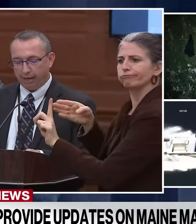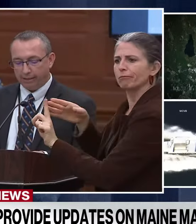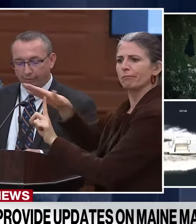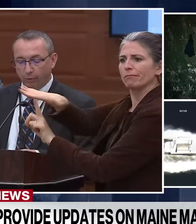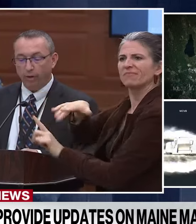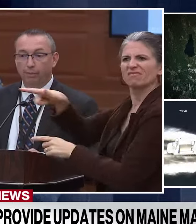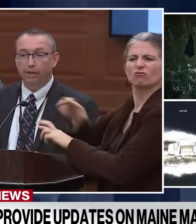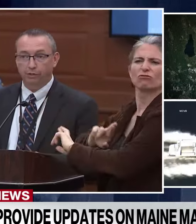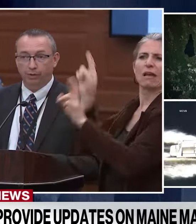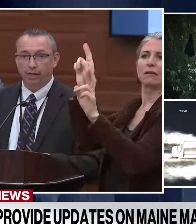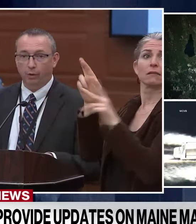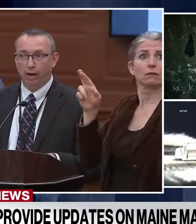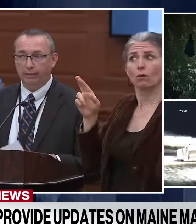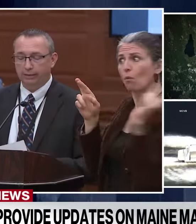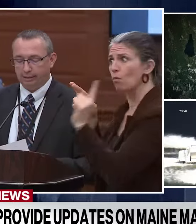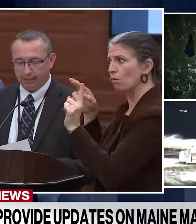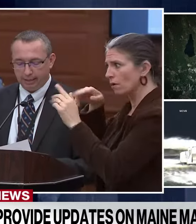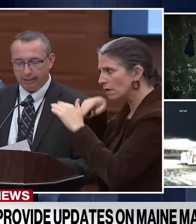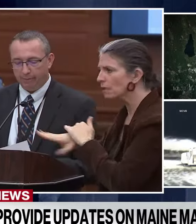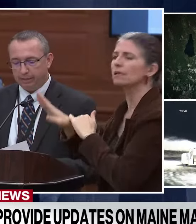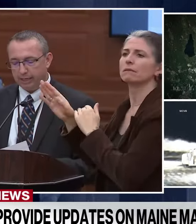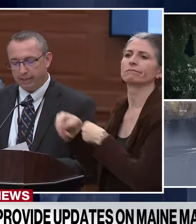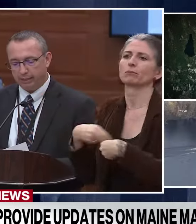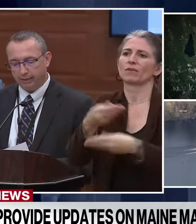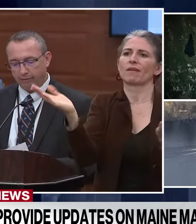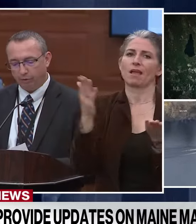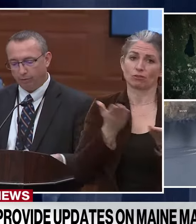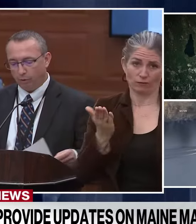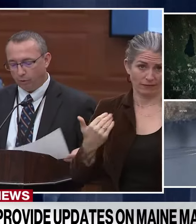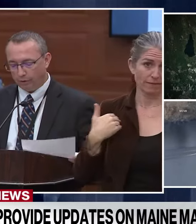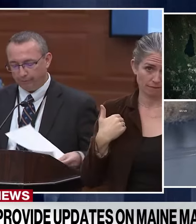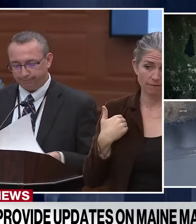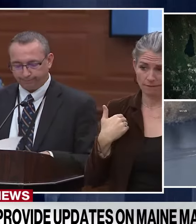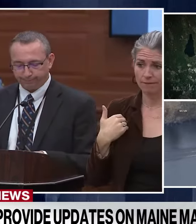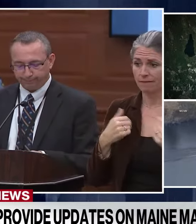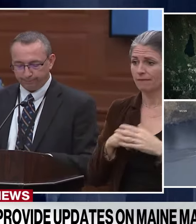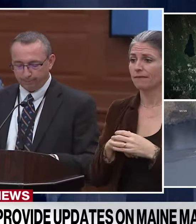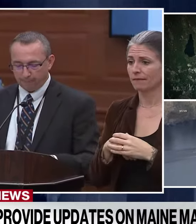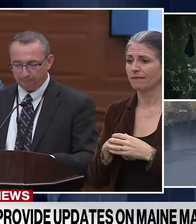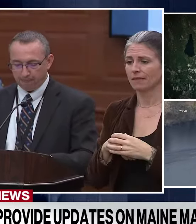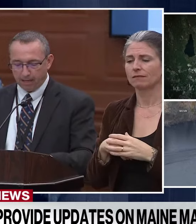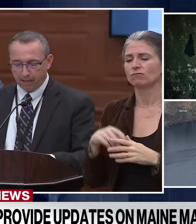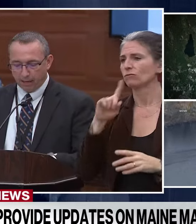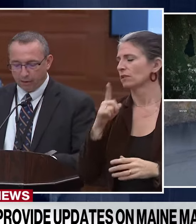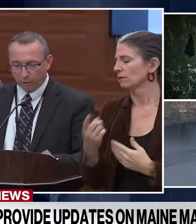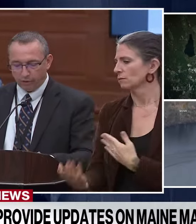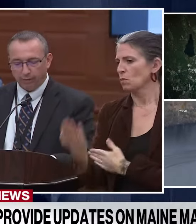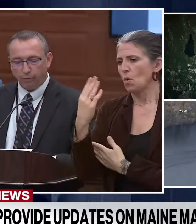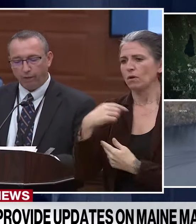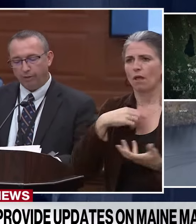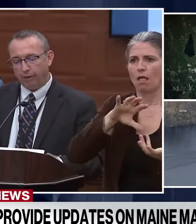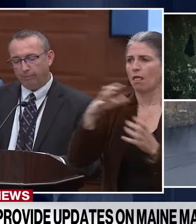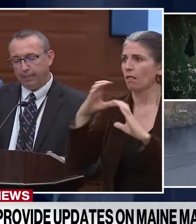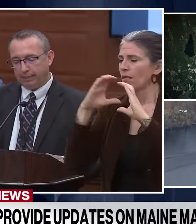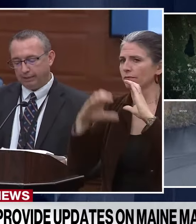EXACTLY. SERVICES WILL BE AVAILABLE AT THAT PARTICULAR TIME. BUT I DEFINITELY WANTED TO MAKE